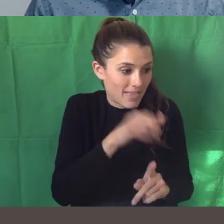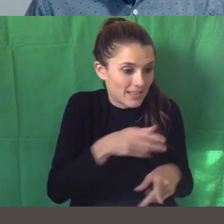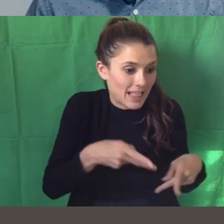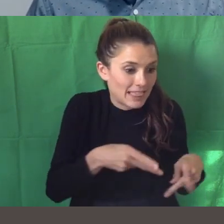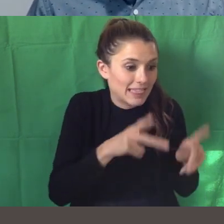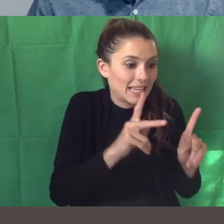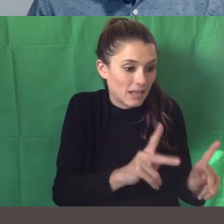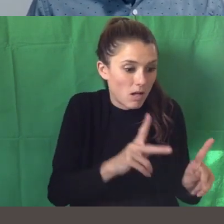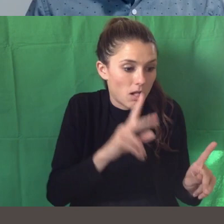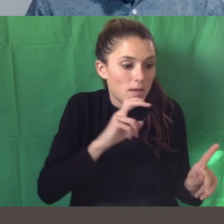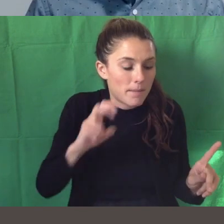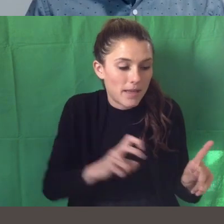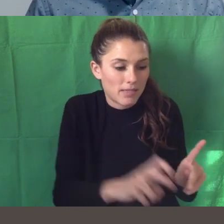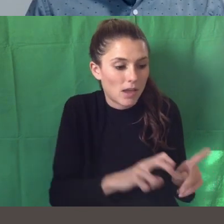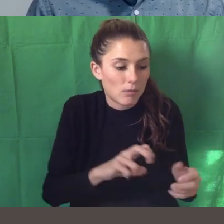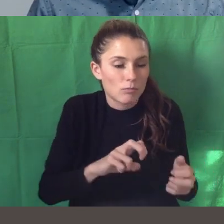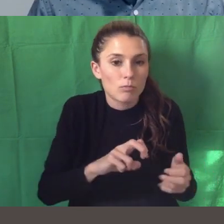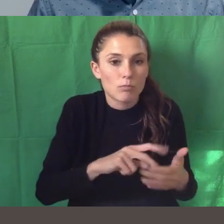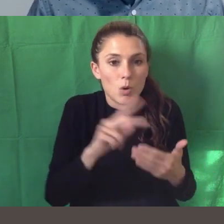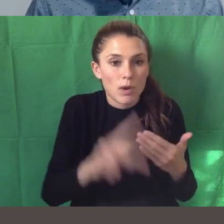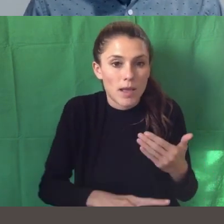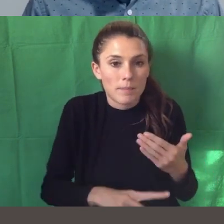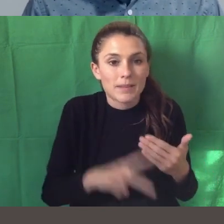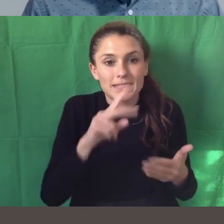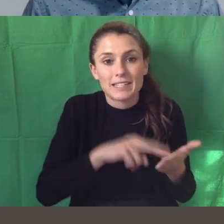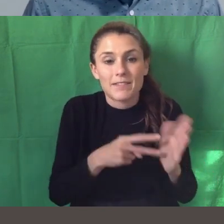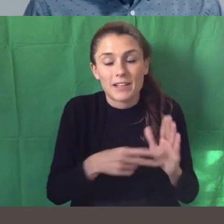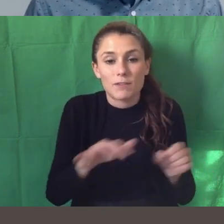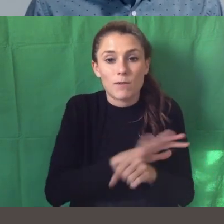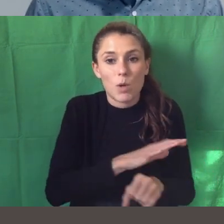And because it defines the complete set of legal Python programs,